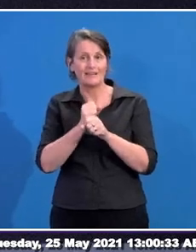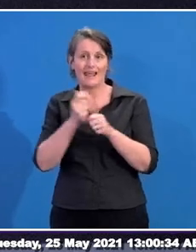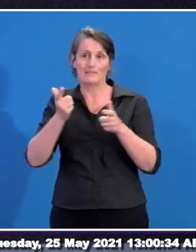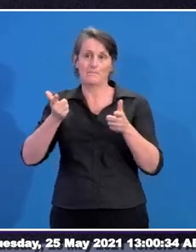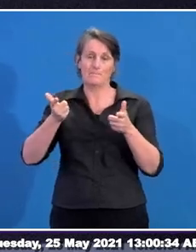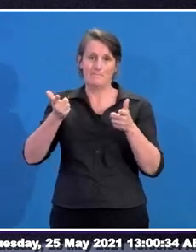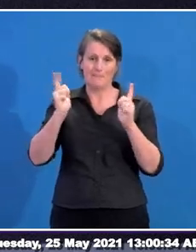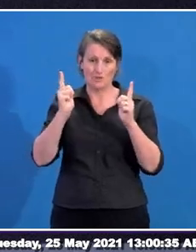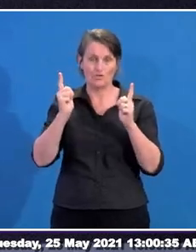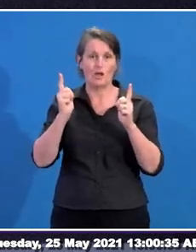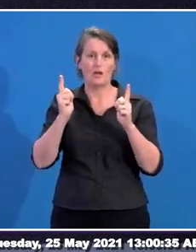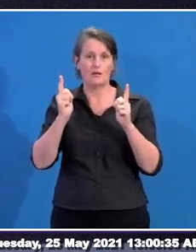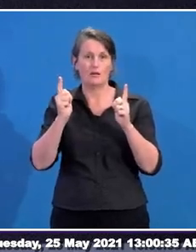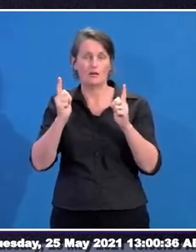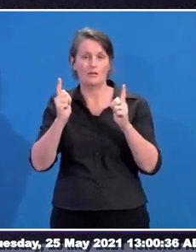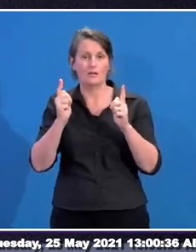all queries should go through her.